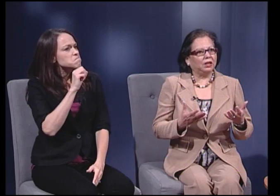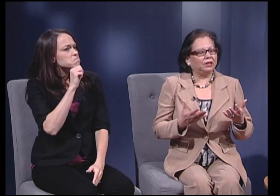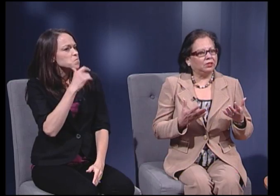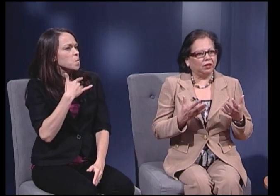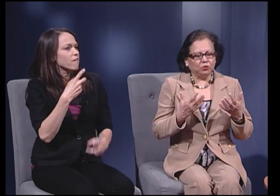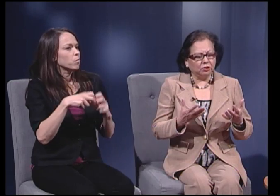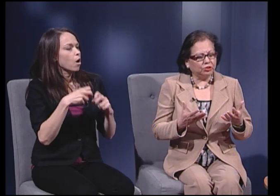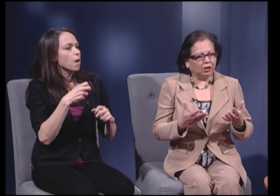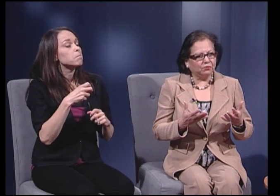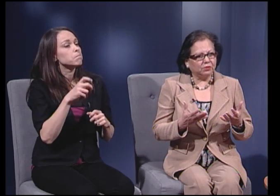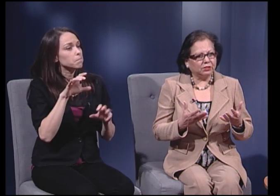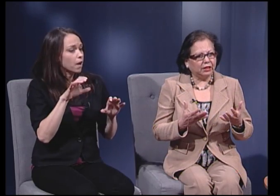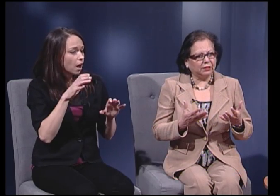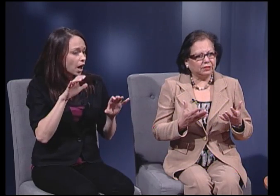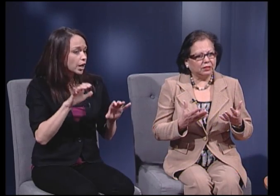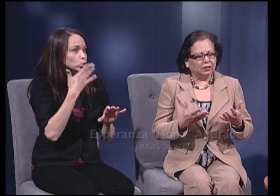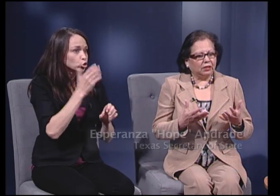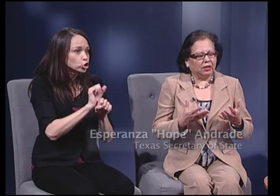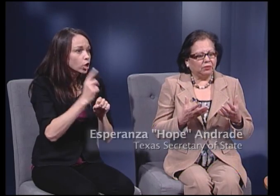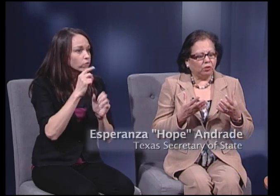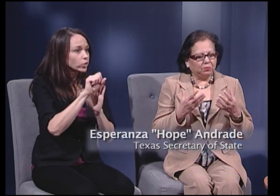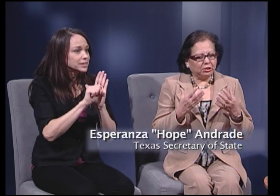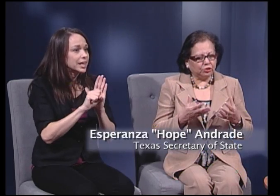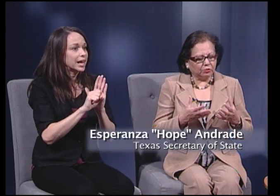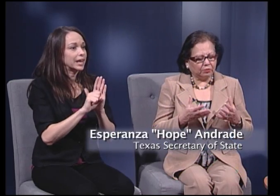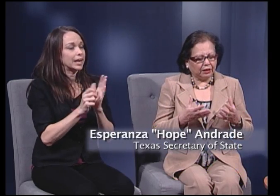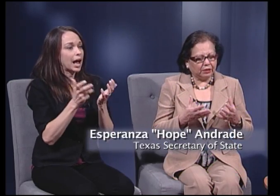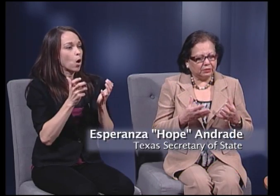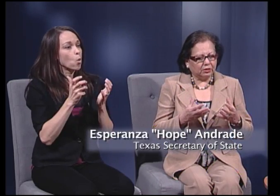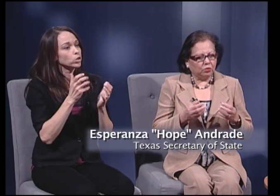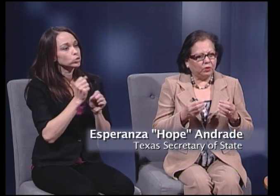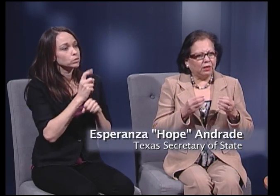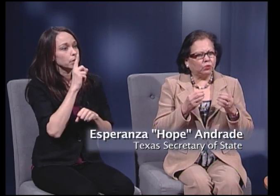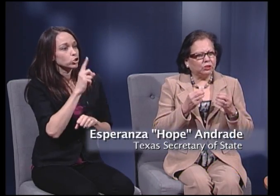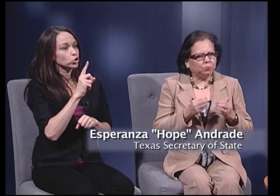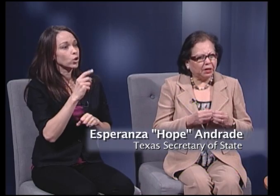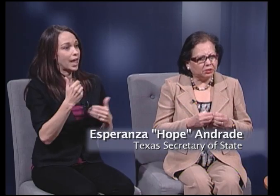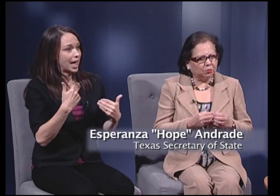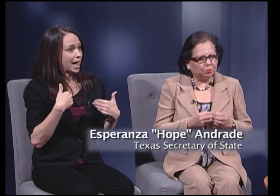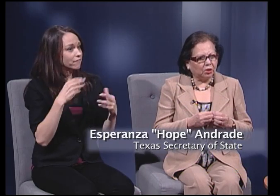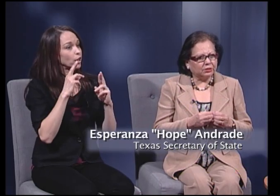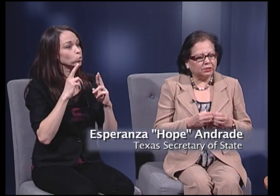I do a good job for the state. I want to make sure that we have a respectable process,